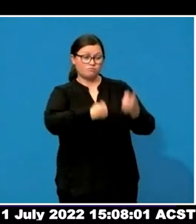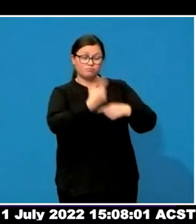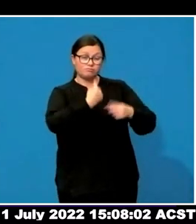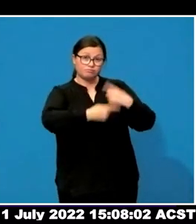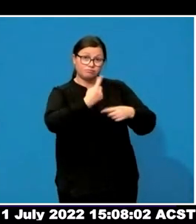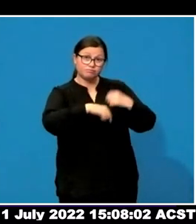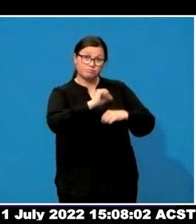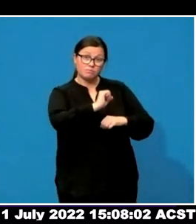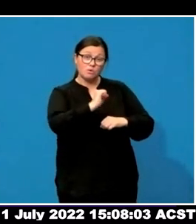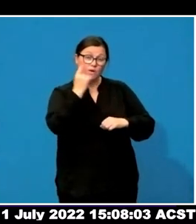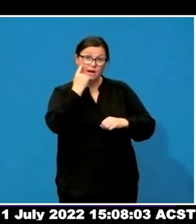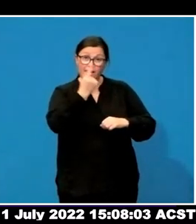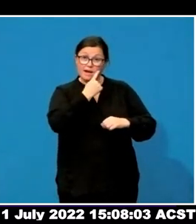evidence and for the statement that you have provided.